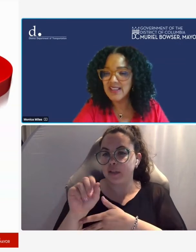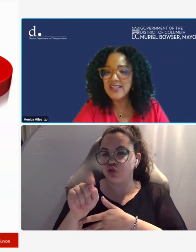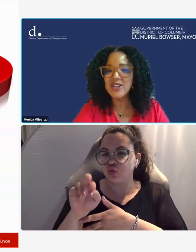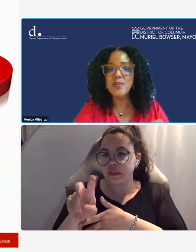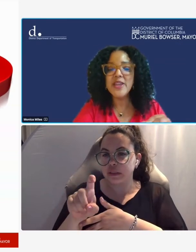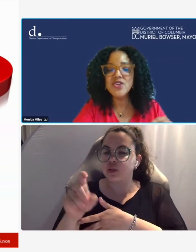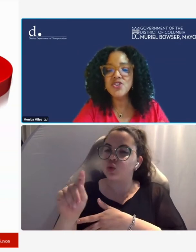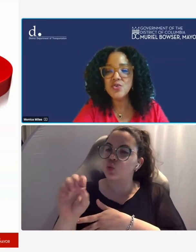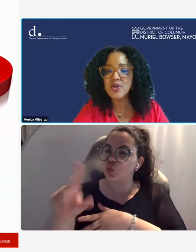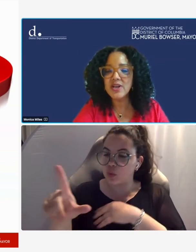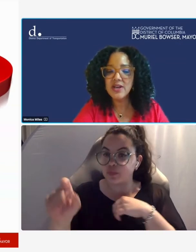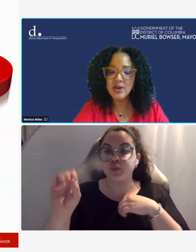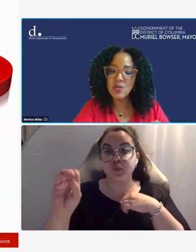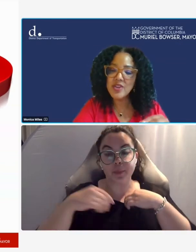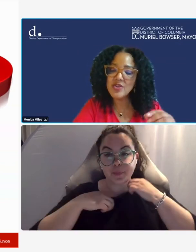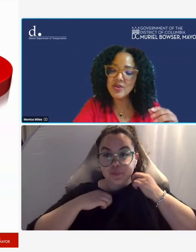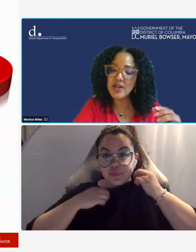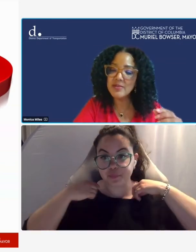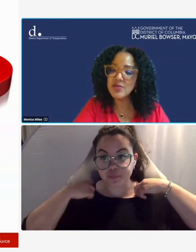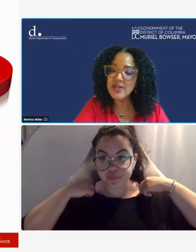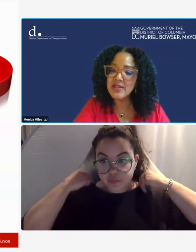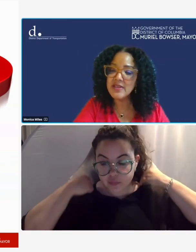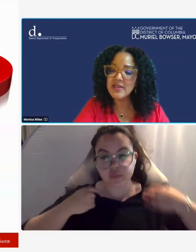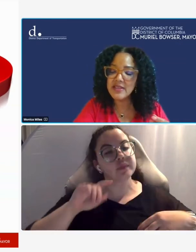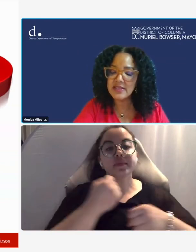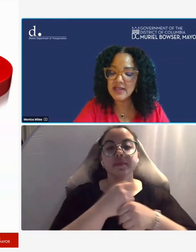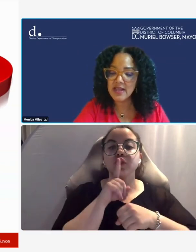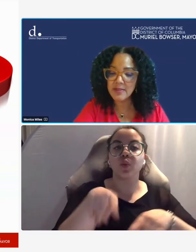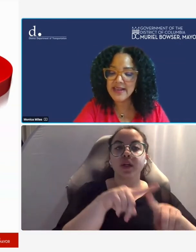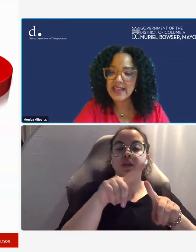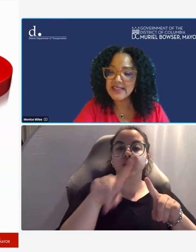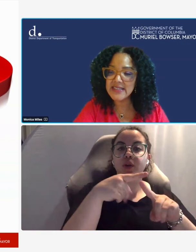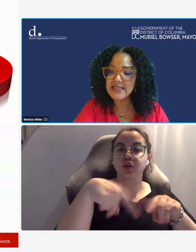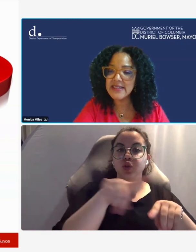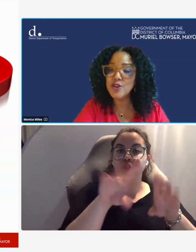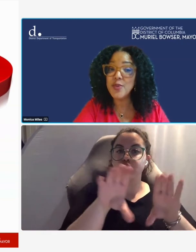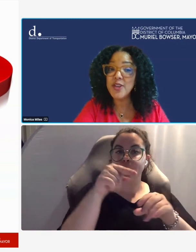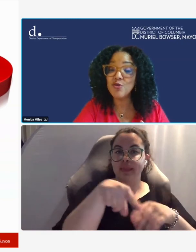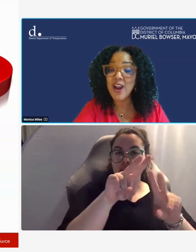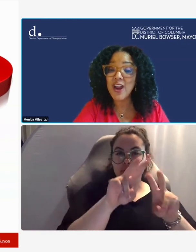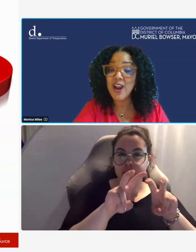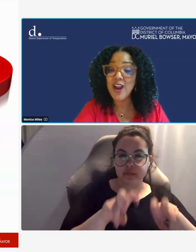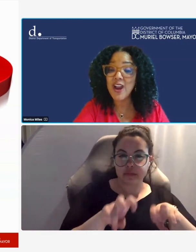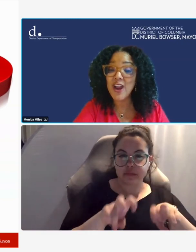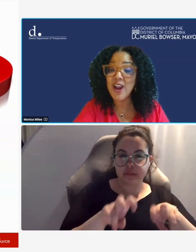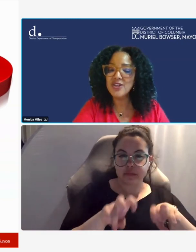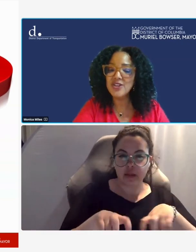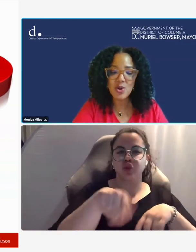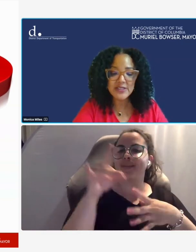so make sure when you're doing these analyses that you pick the right tool so you're always going to